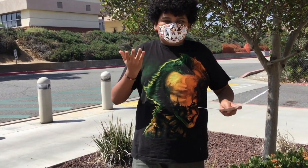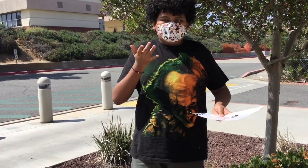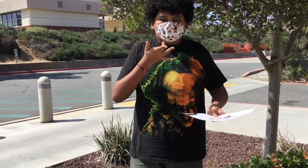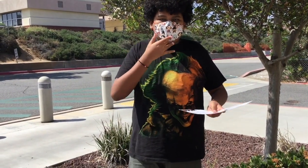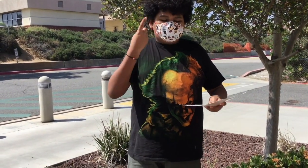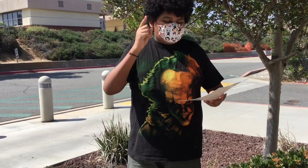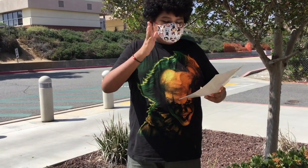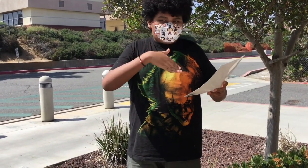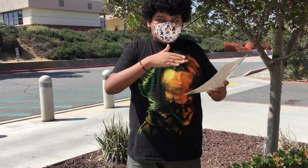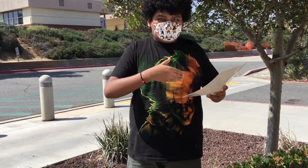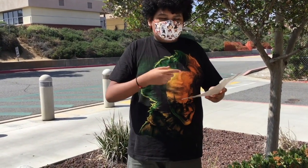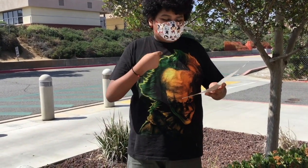My job.